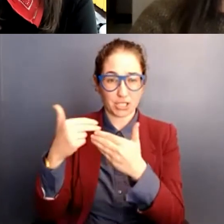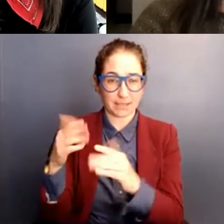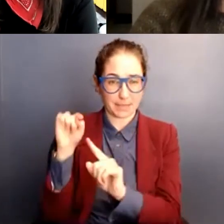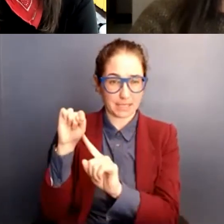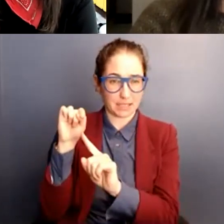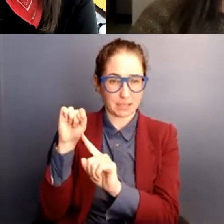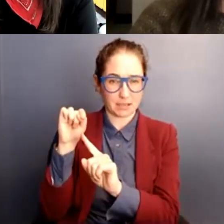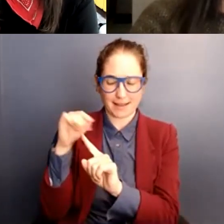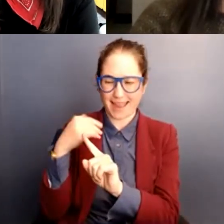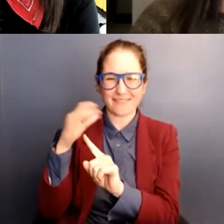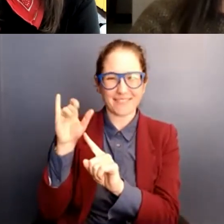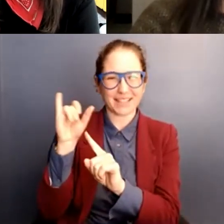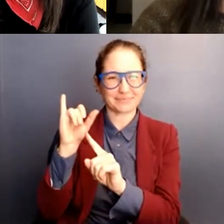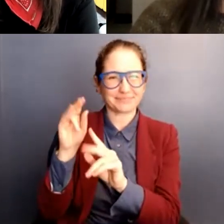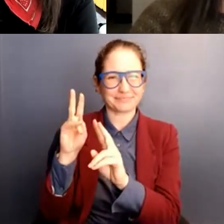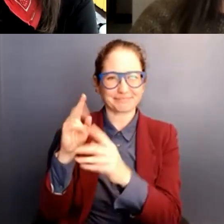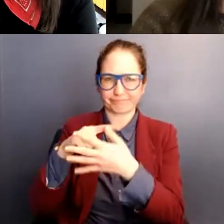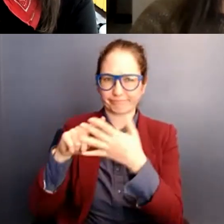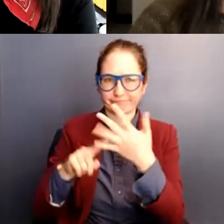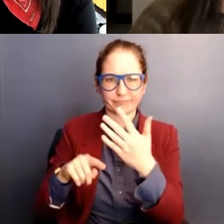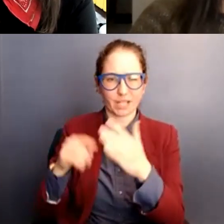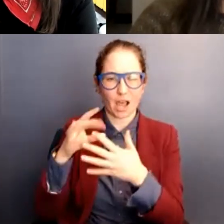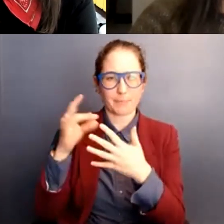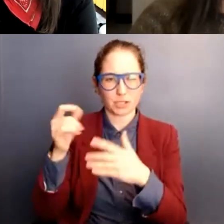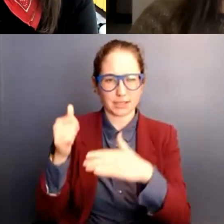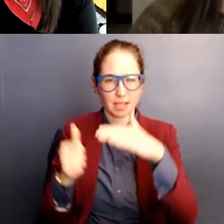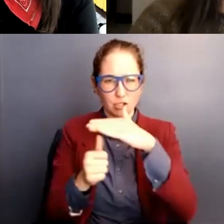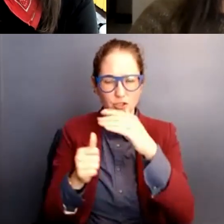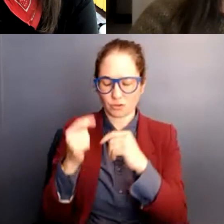there's a host of options under participants. I had to put it